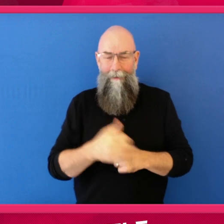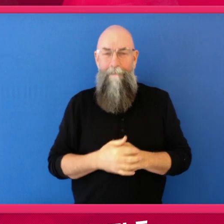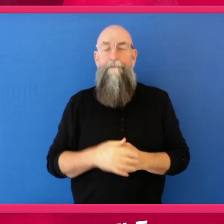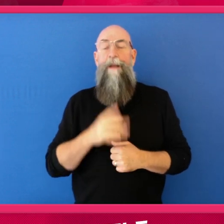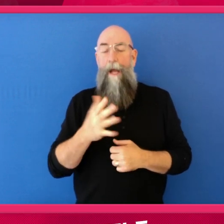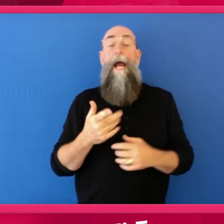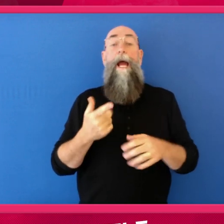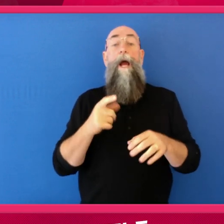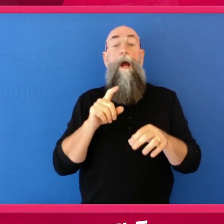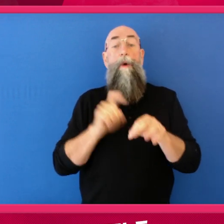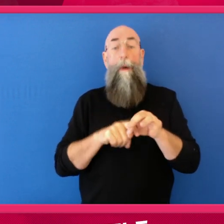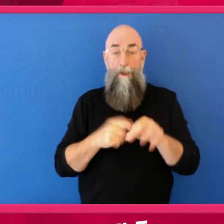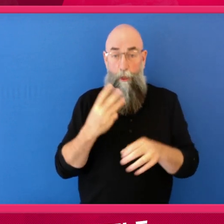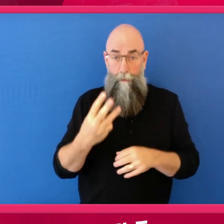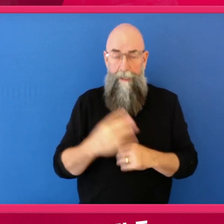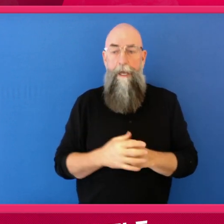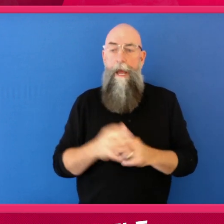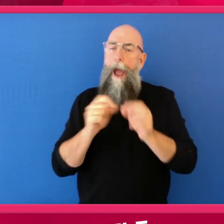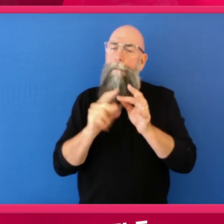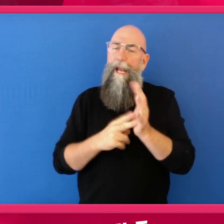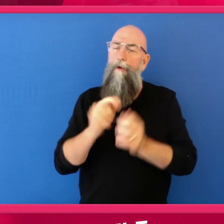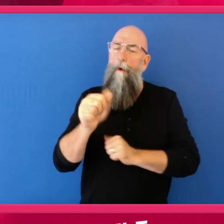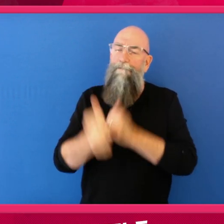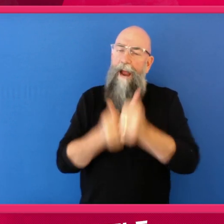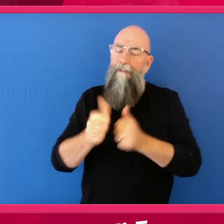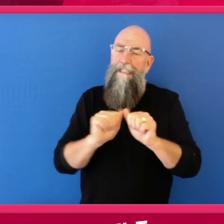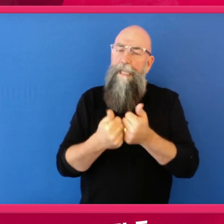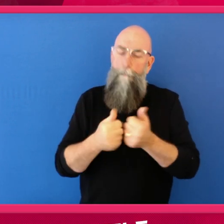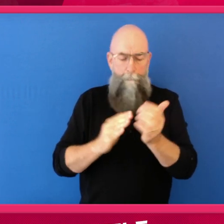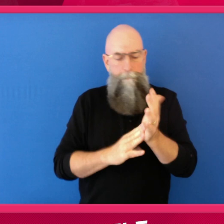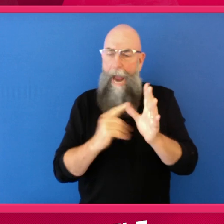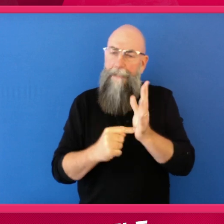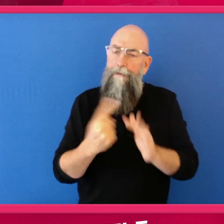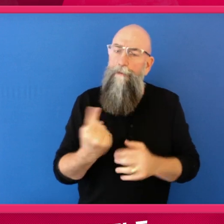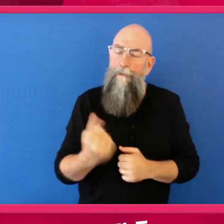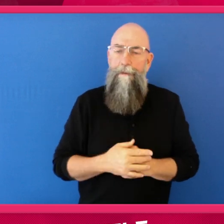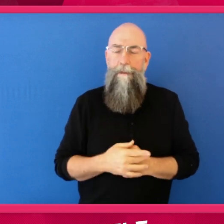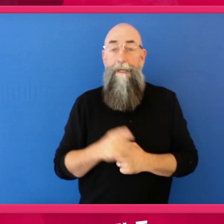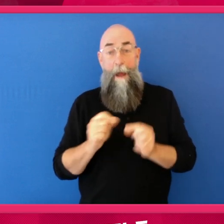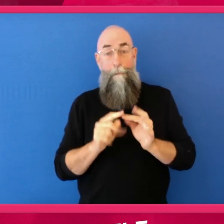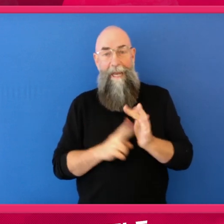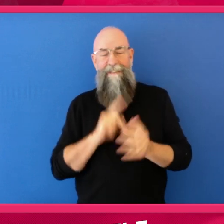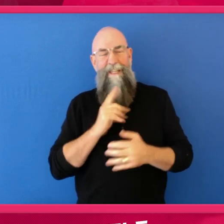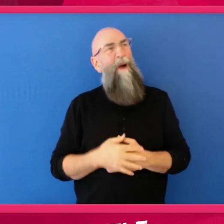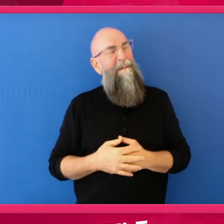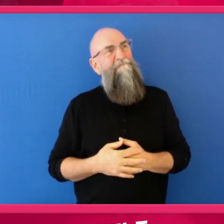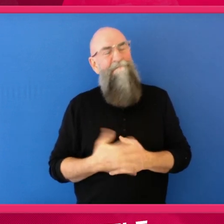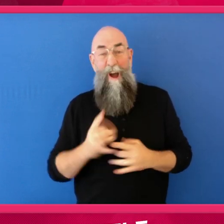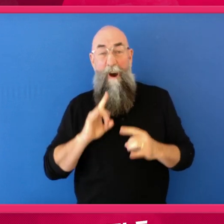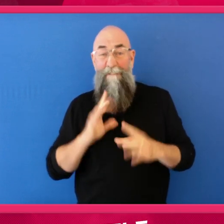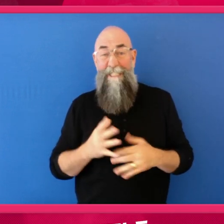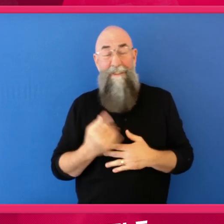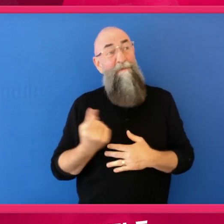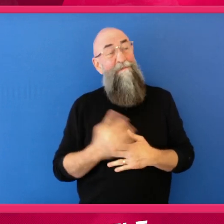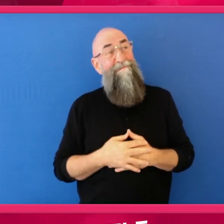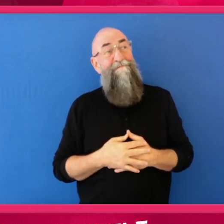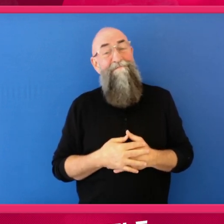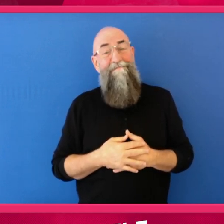who's your favorite team mate? Ben Popham: Yeah, it's a bit obvious now but